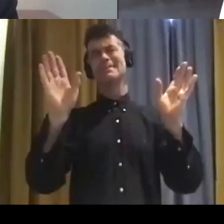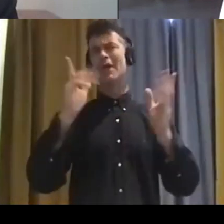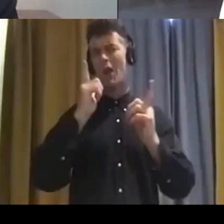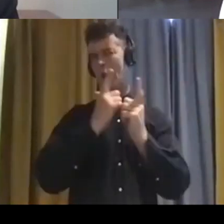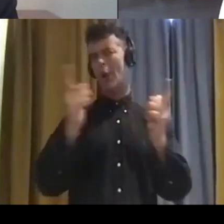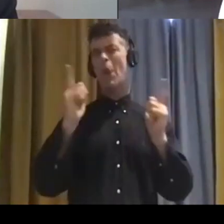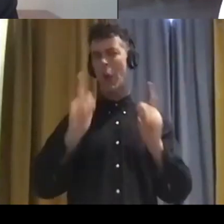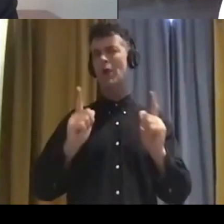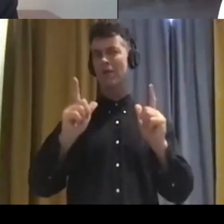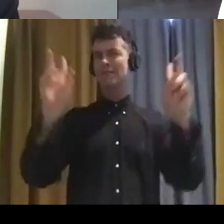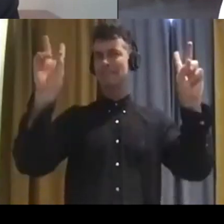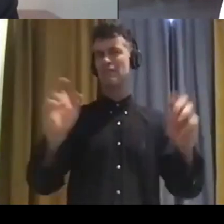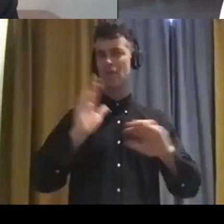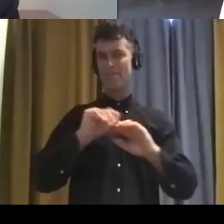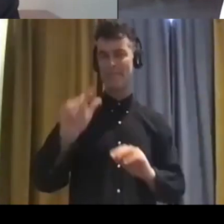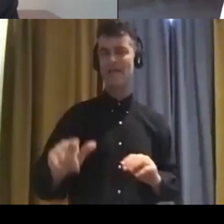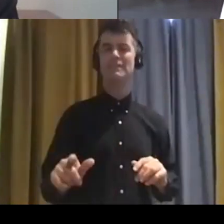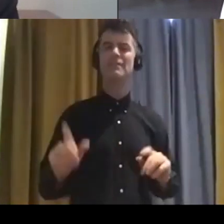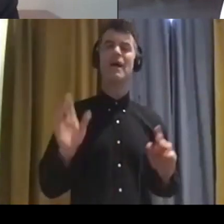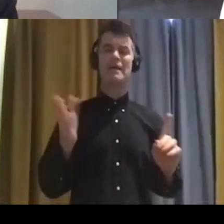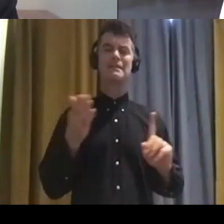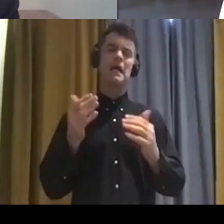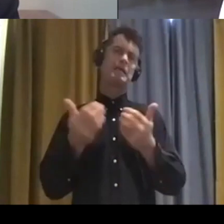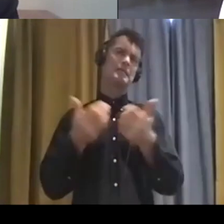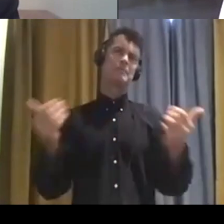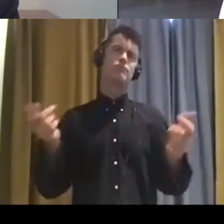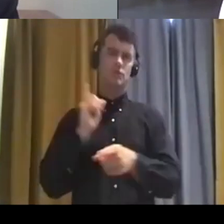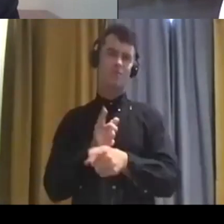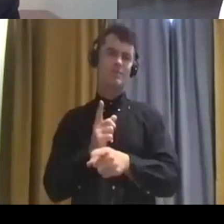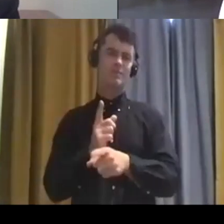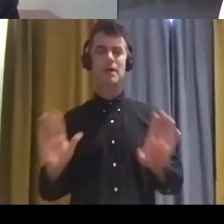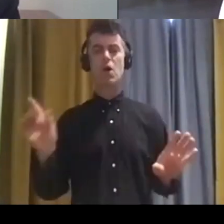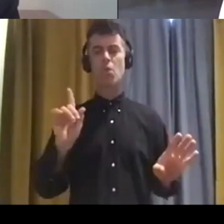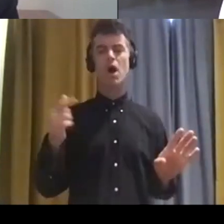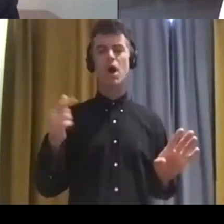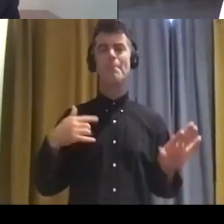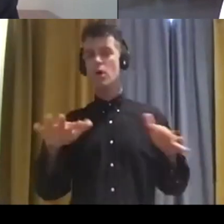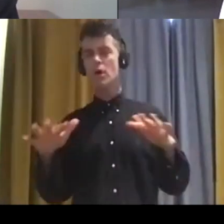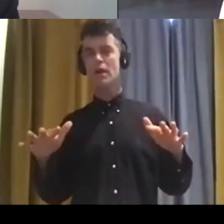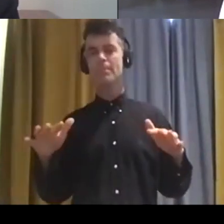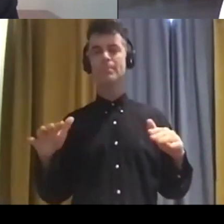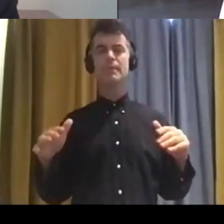that's a whole other conversation but I guess the what I'm kind of moving towards is that